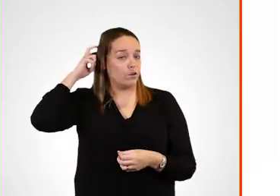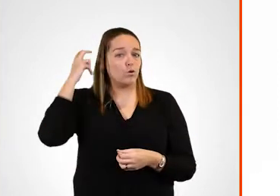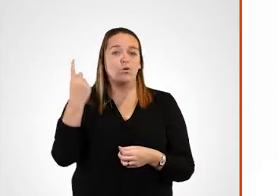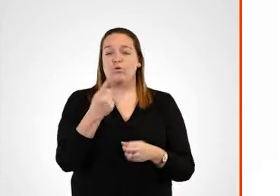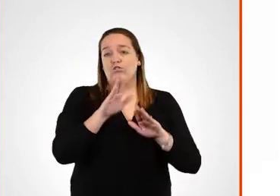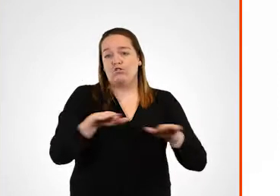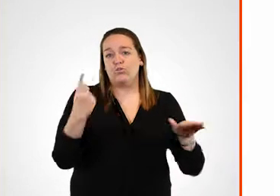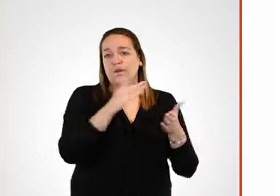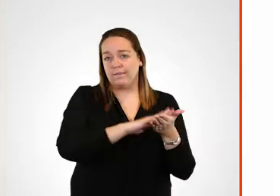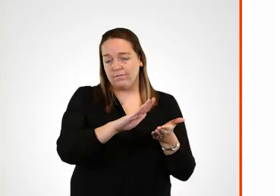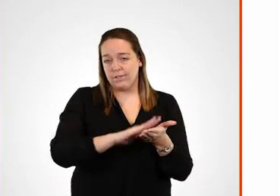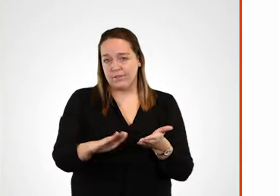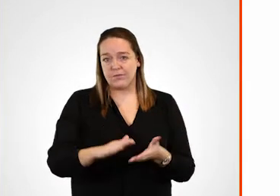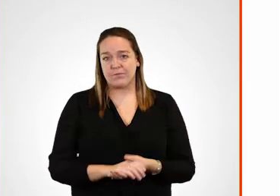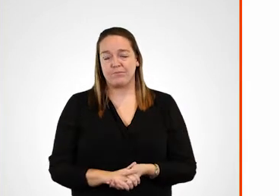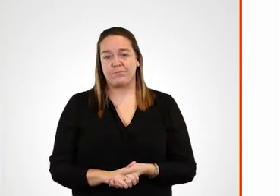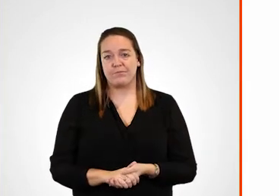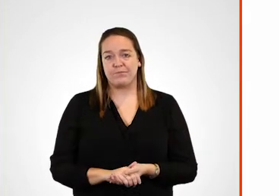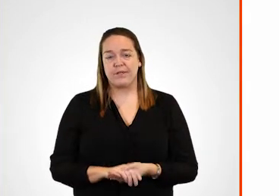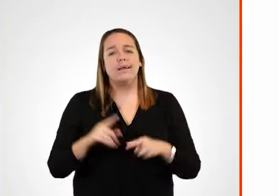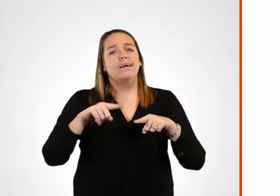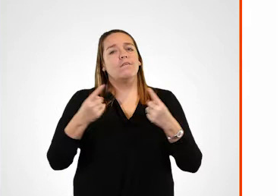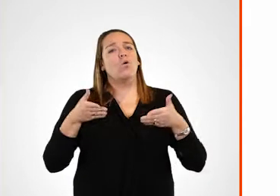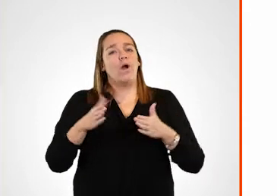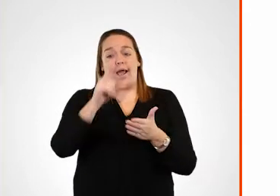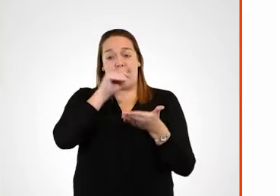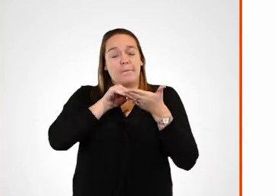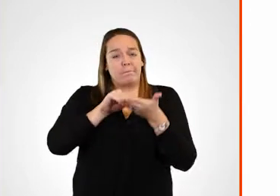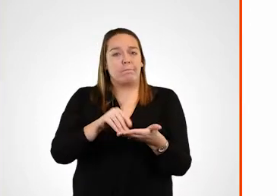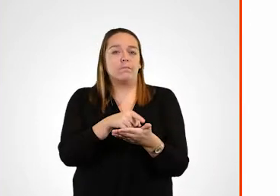or kids who are hard of hearing and ways to help them